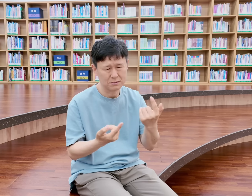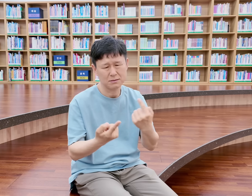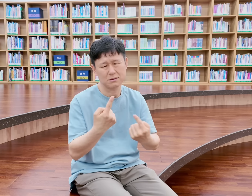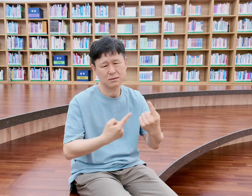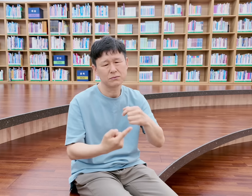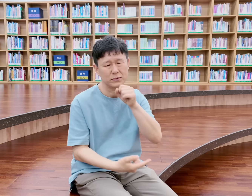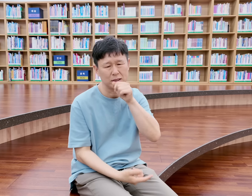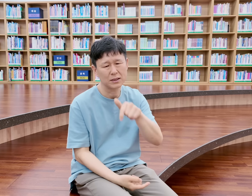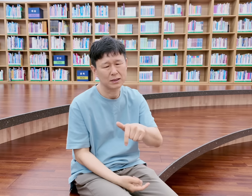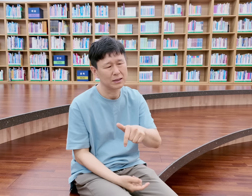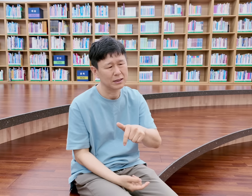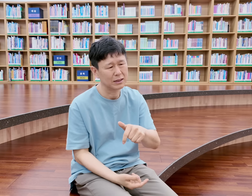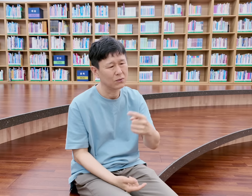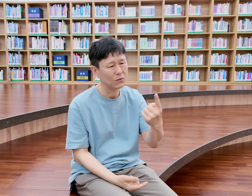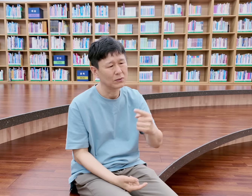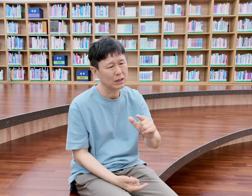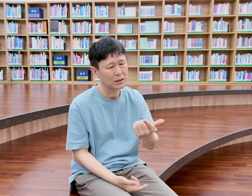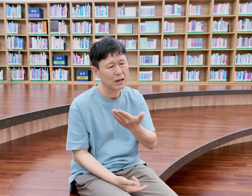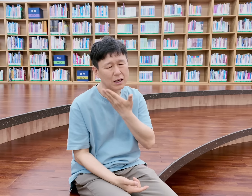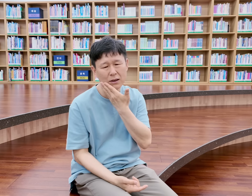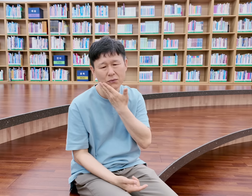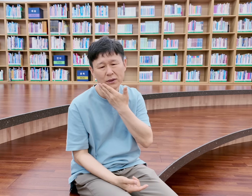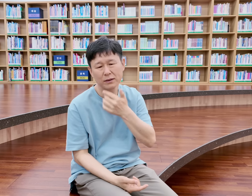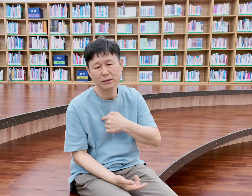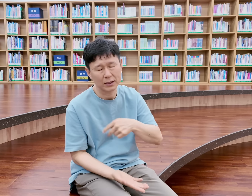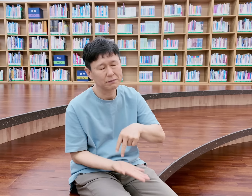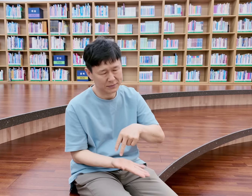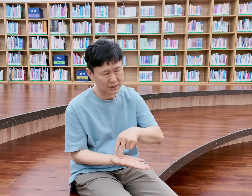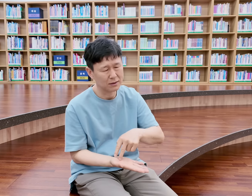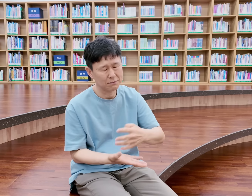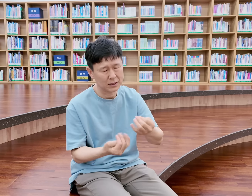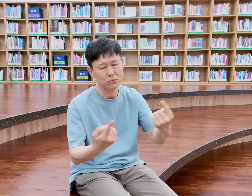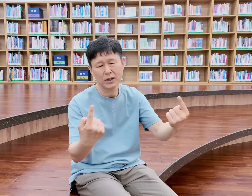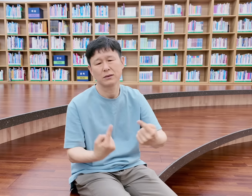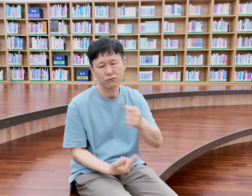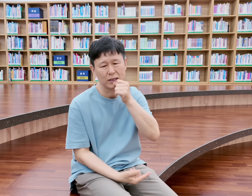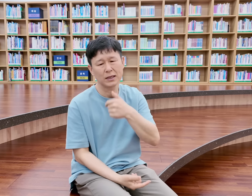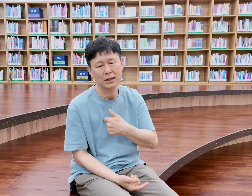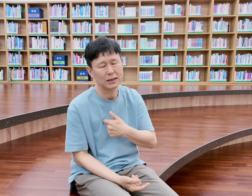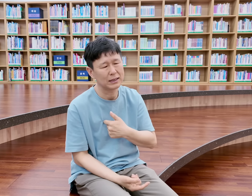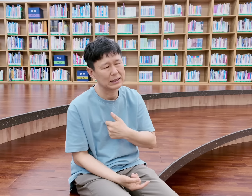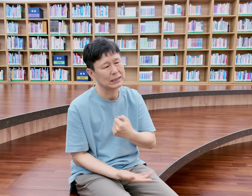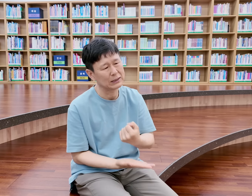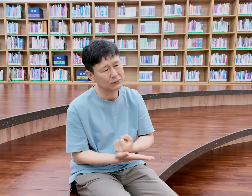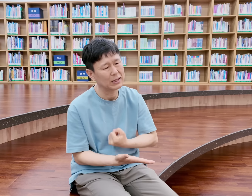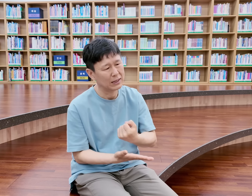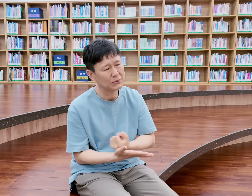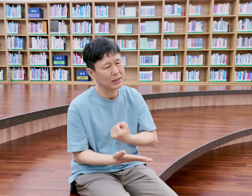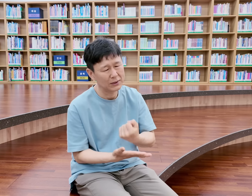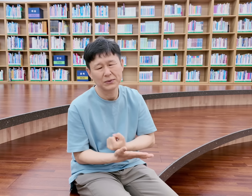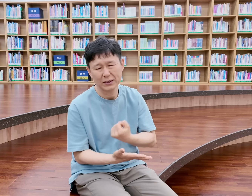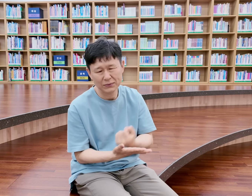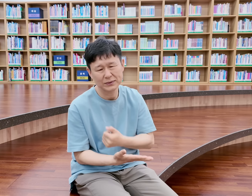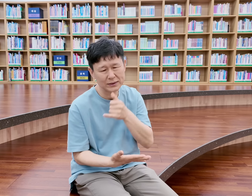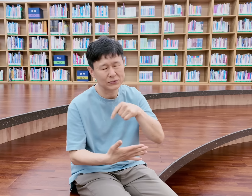and use it. It would be such a shame if you didn't come. I hope many of you will come.